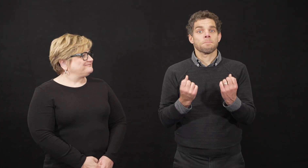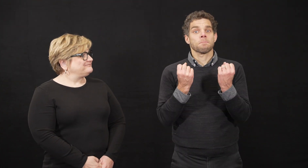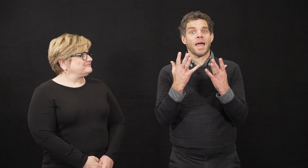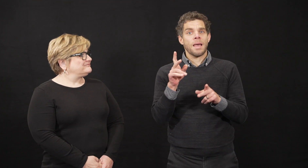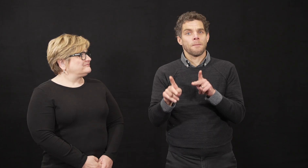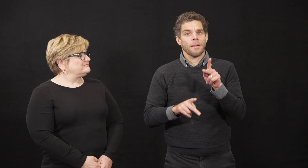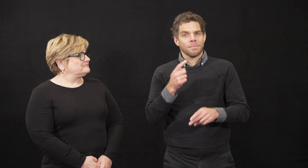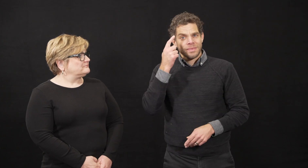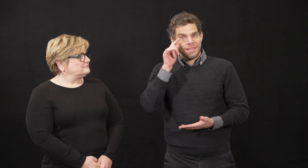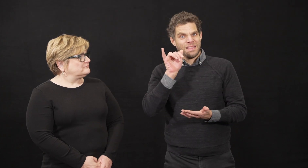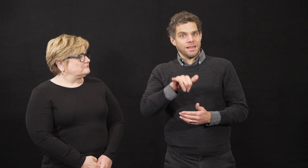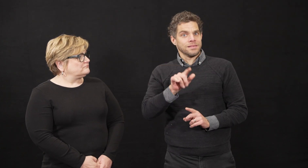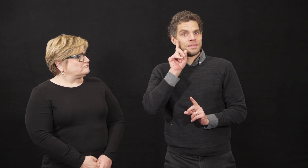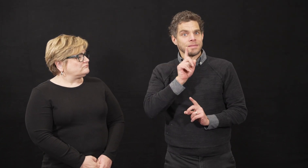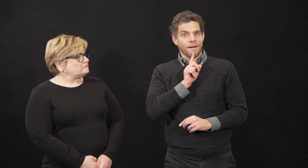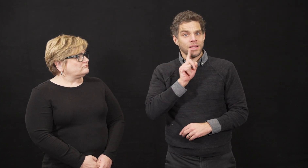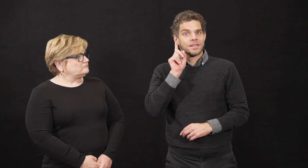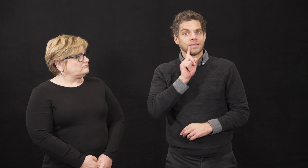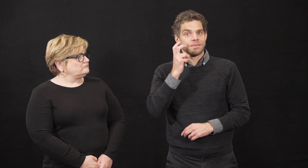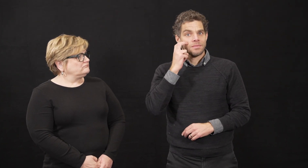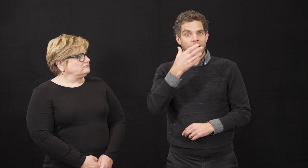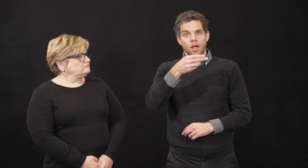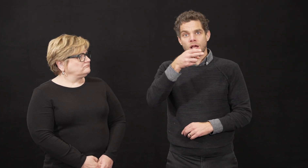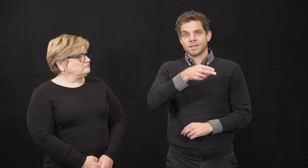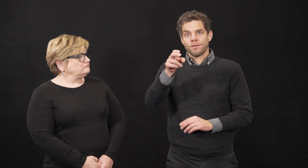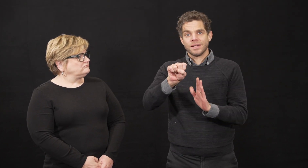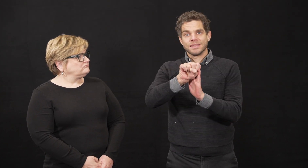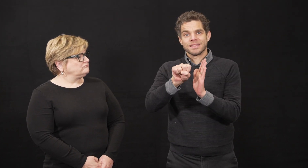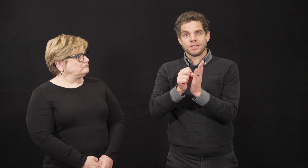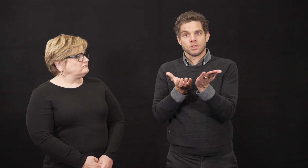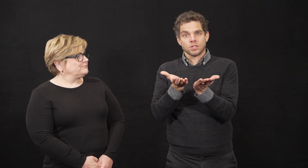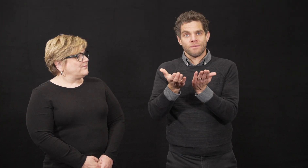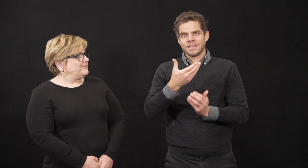Many people think that Deaf, DeafBlind and Hard of Hearing State Services and